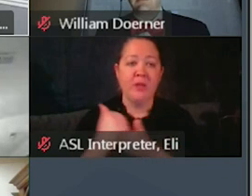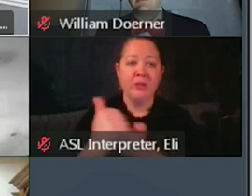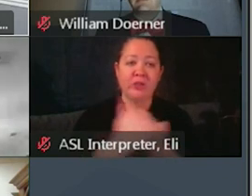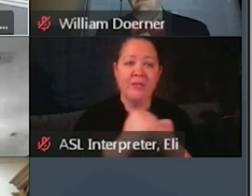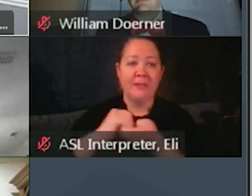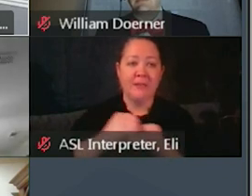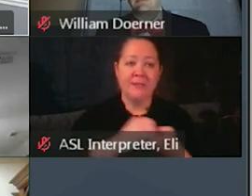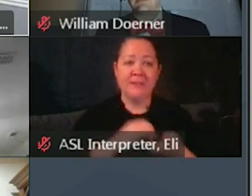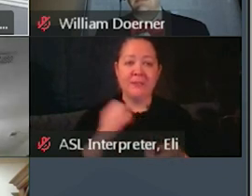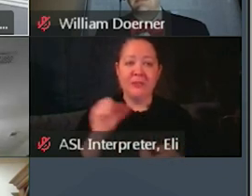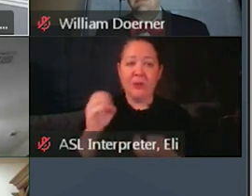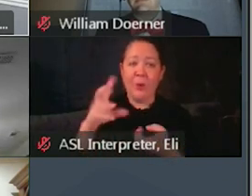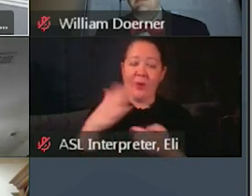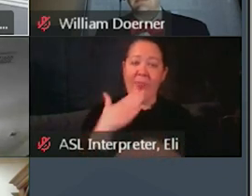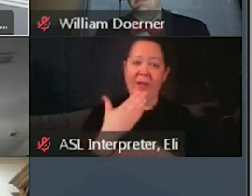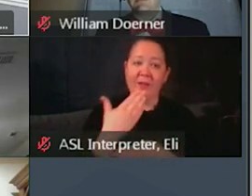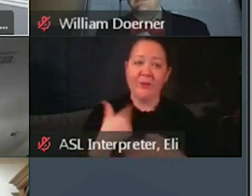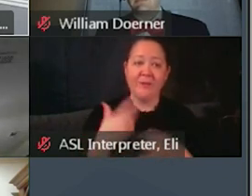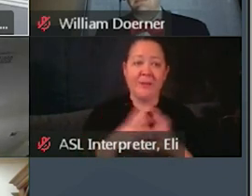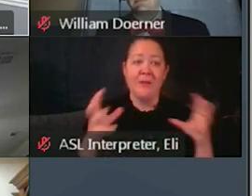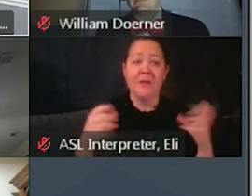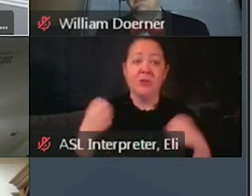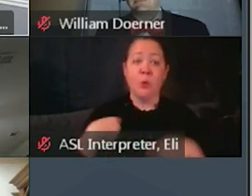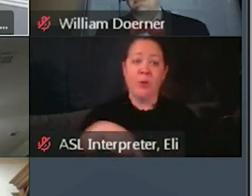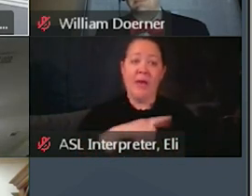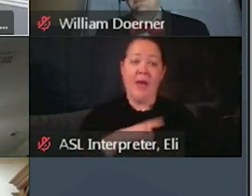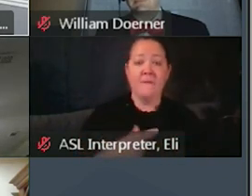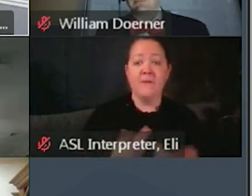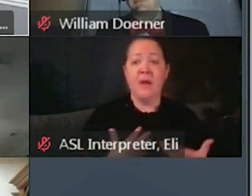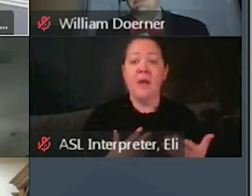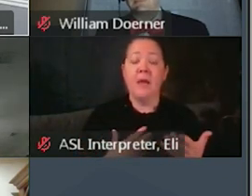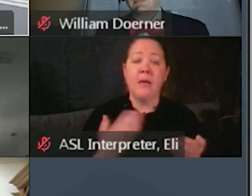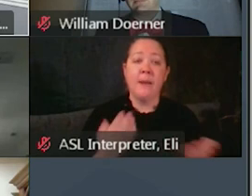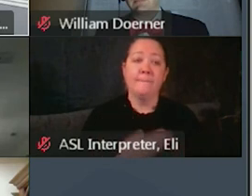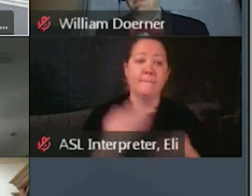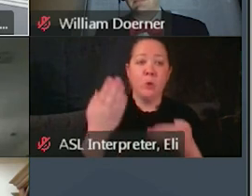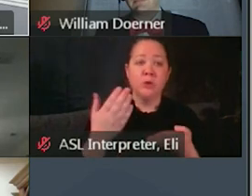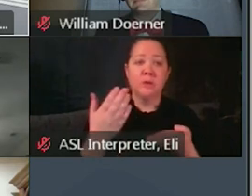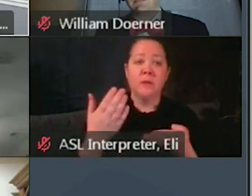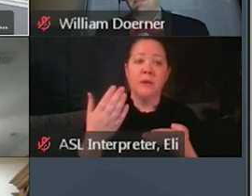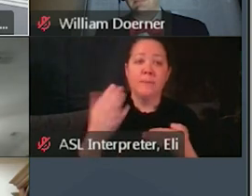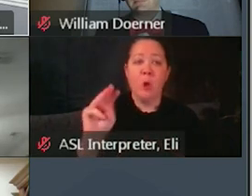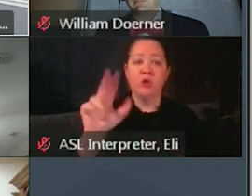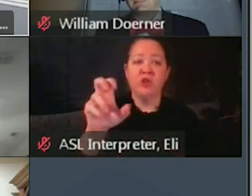So we have a motion and we have a second, we've had discussion. I'm going to call for the vote that